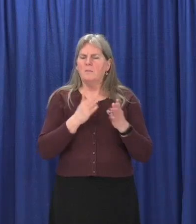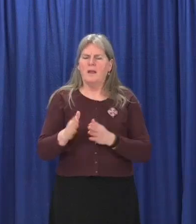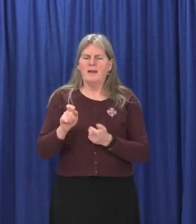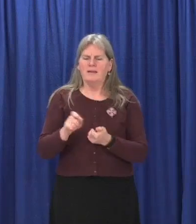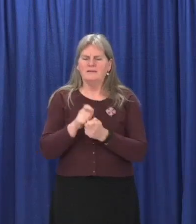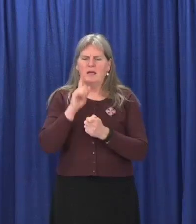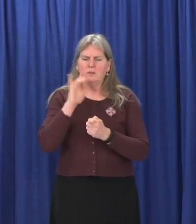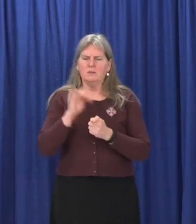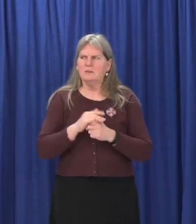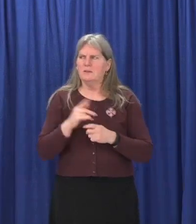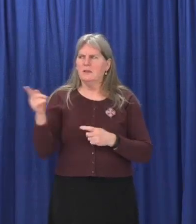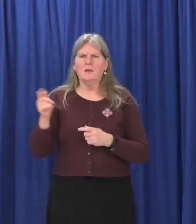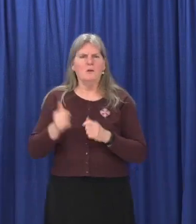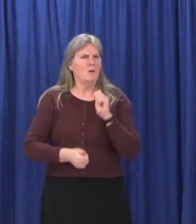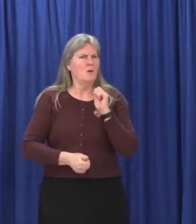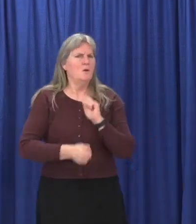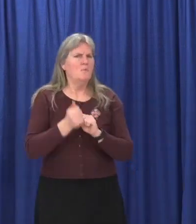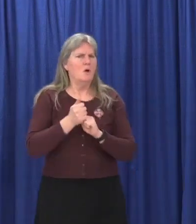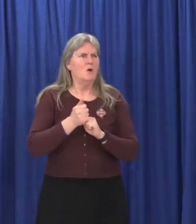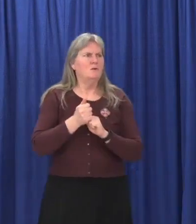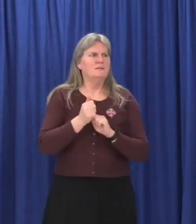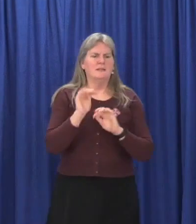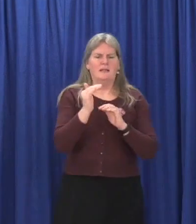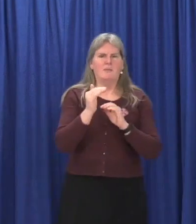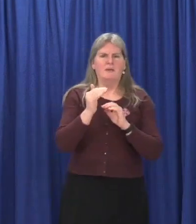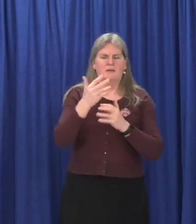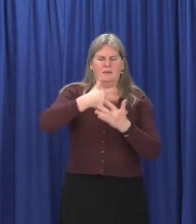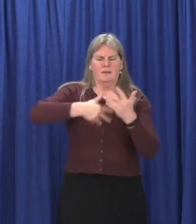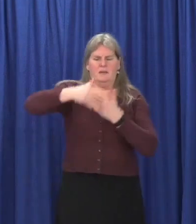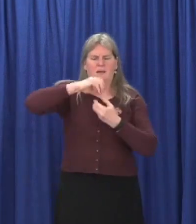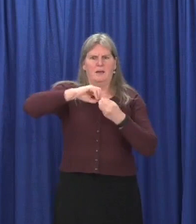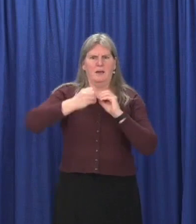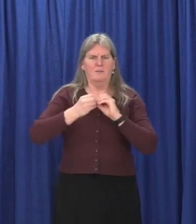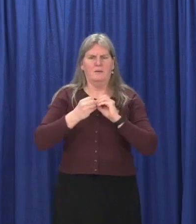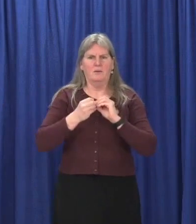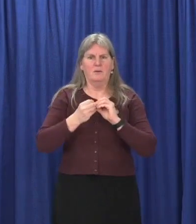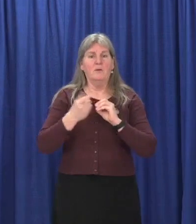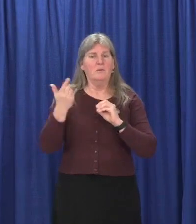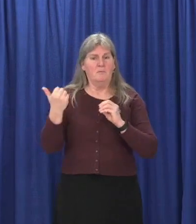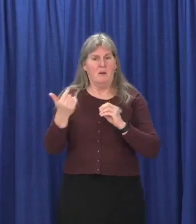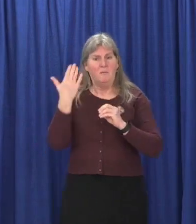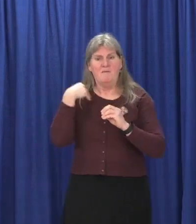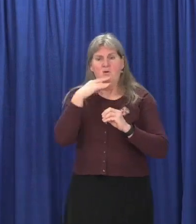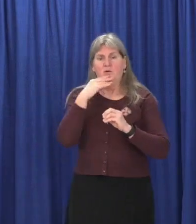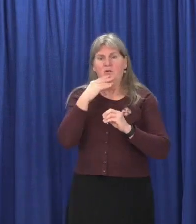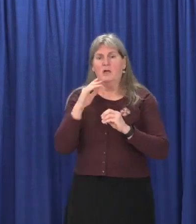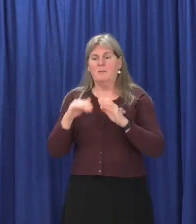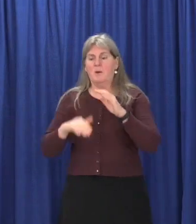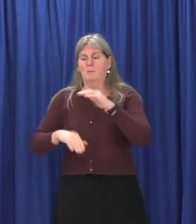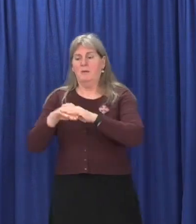It's mostly in gathering sizes. As we announced today, we're lifting the 25 people maximum, so now we're at 50% capacity